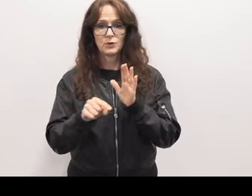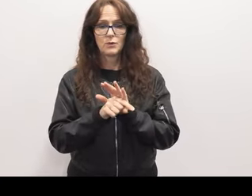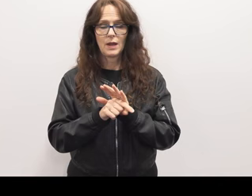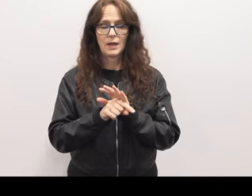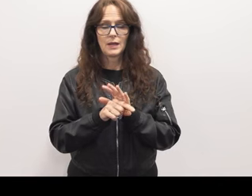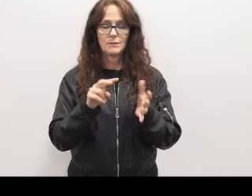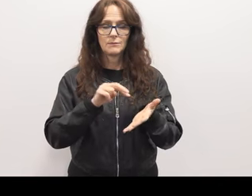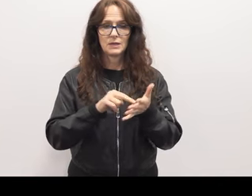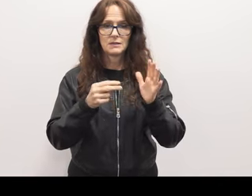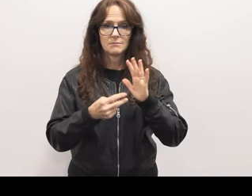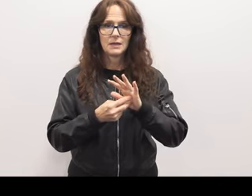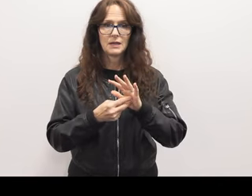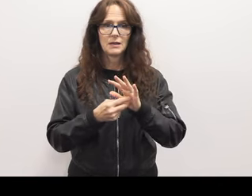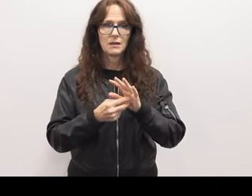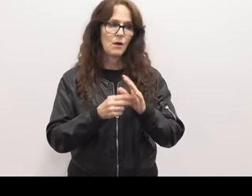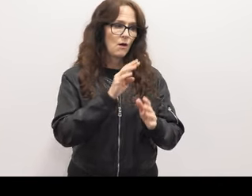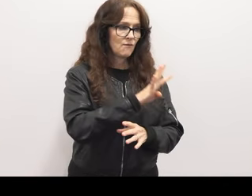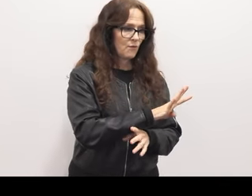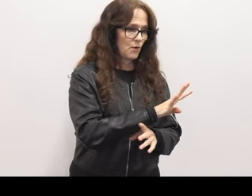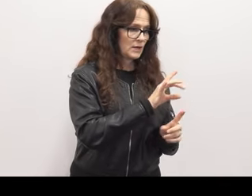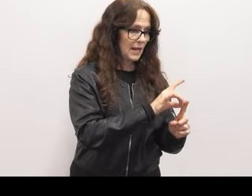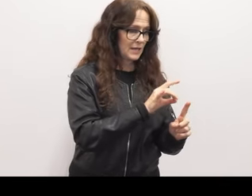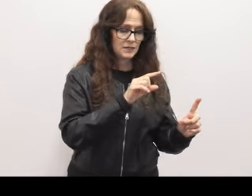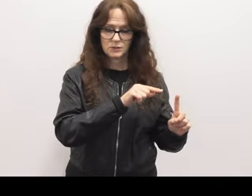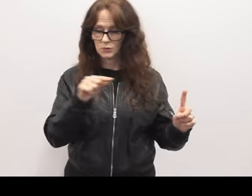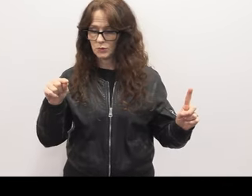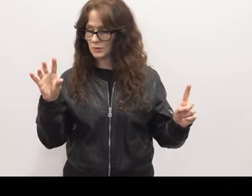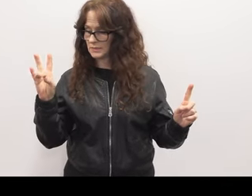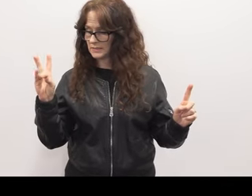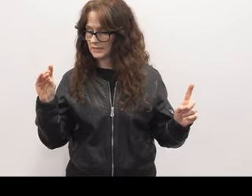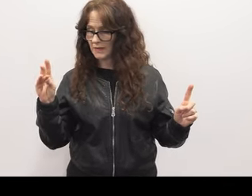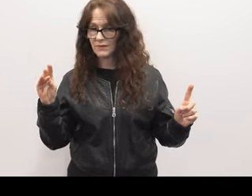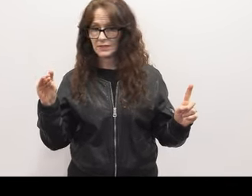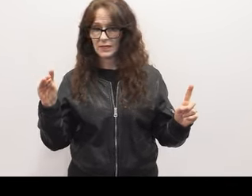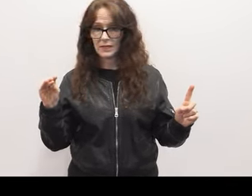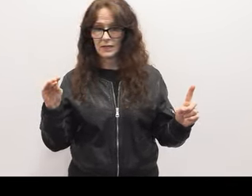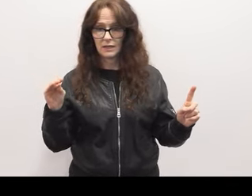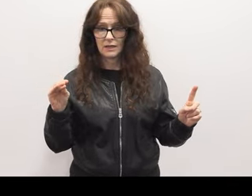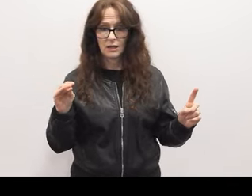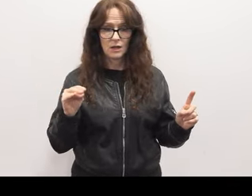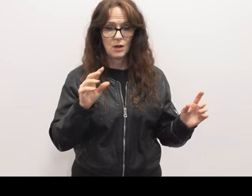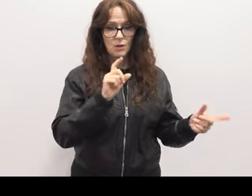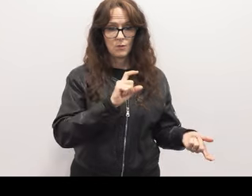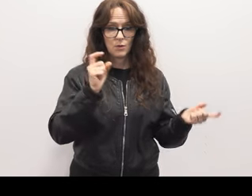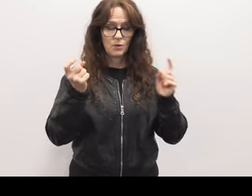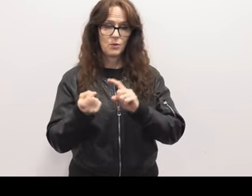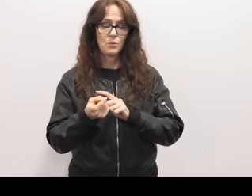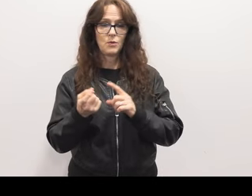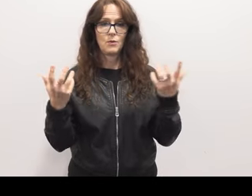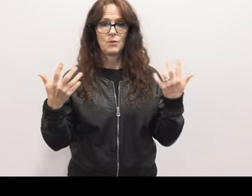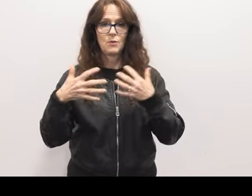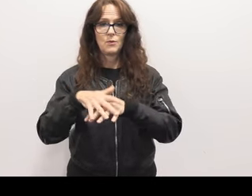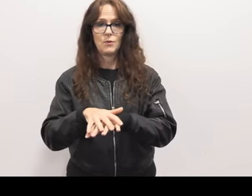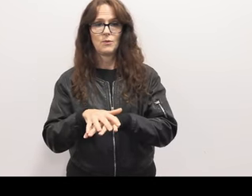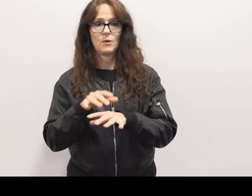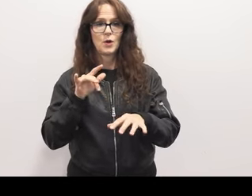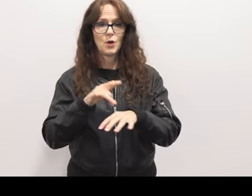to go from 48 to to 70. We're moving reading for a lot of students aligned with our kind of early reading initiative.